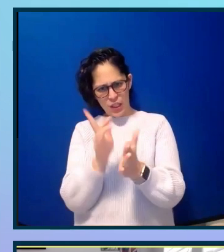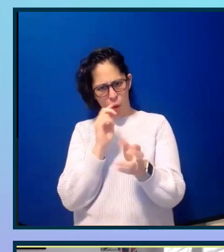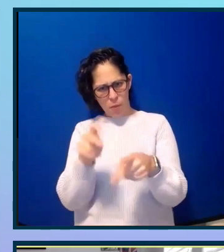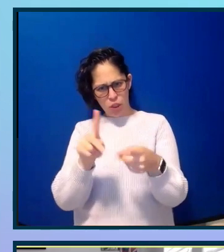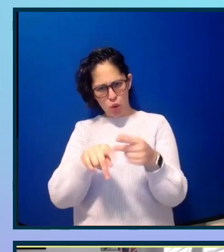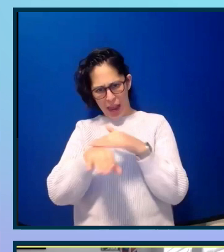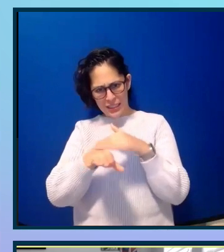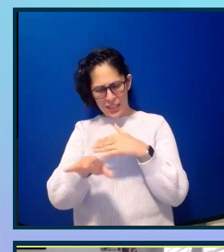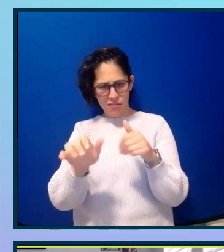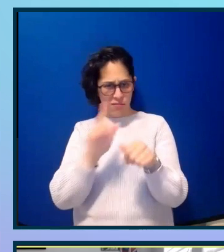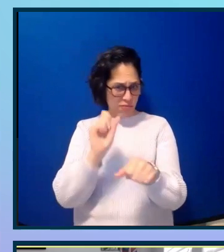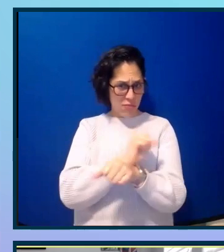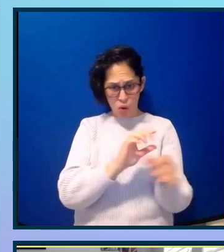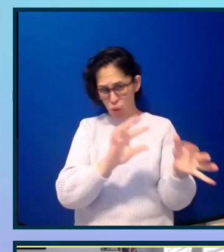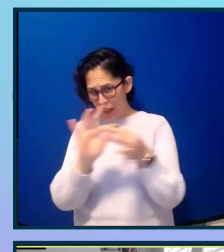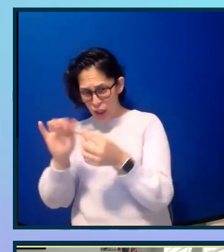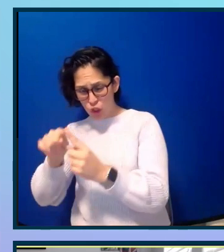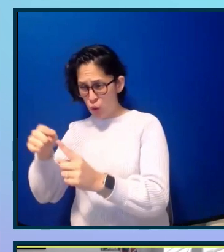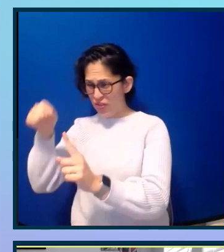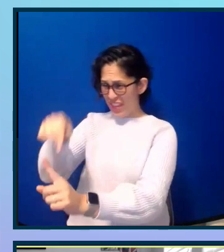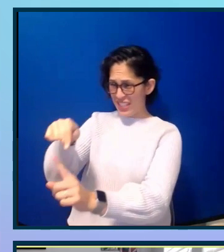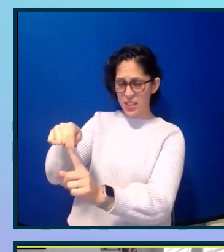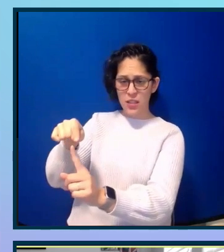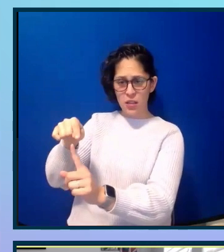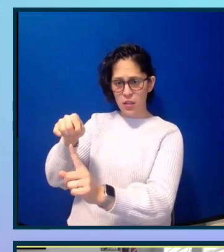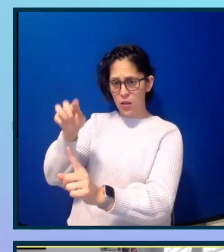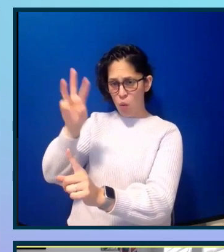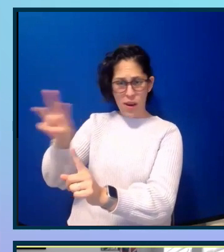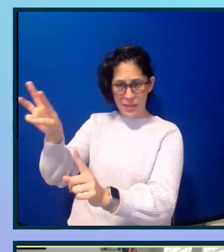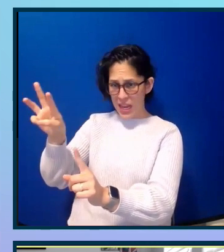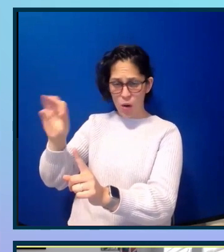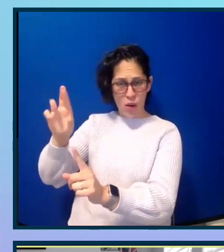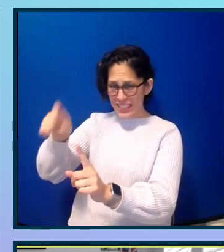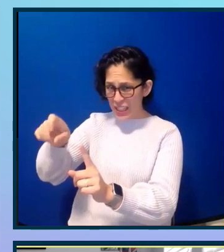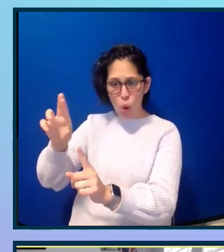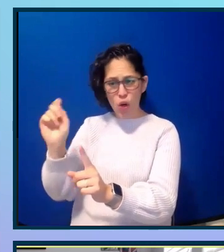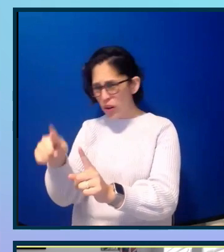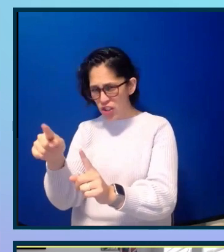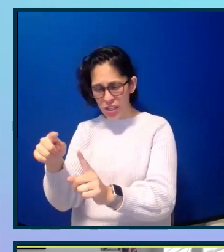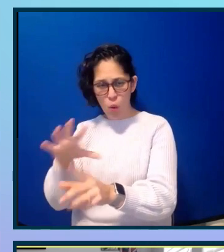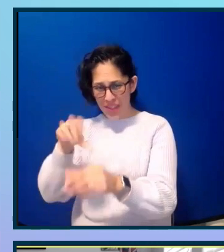is related to this, to a specific need or question in a specific app?